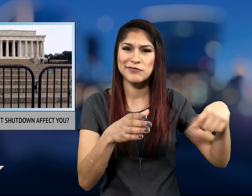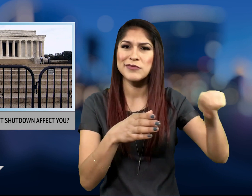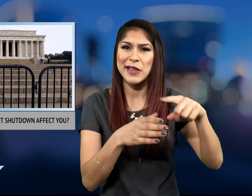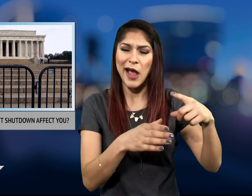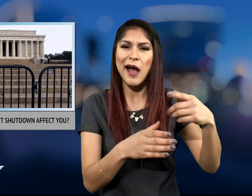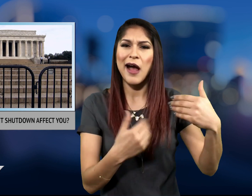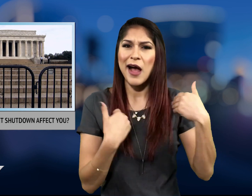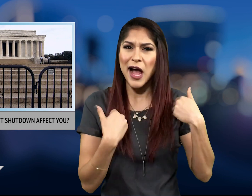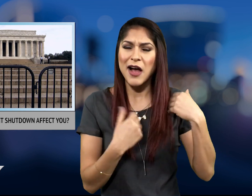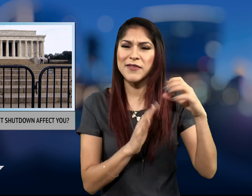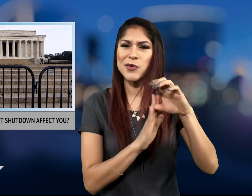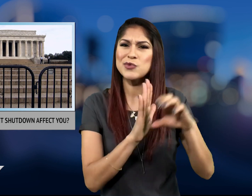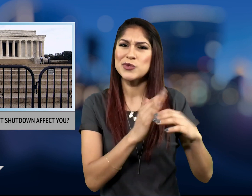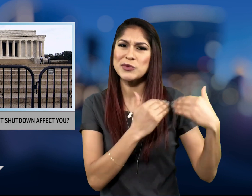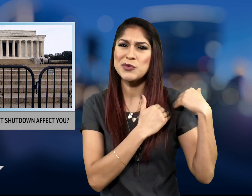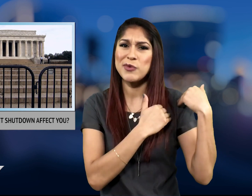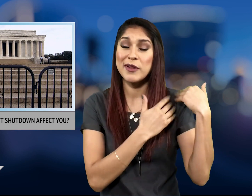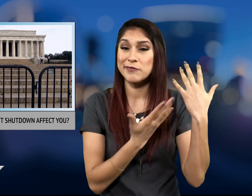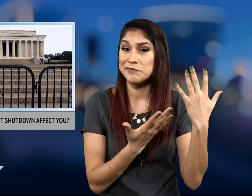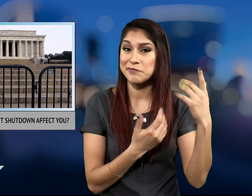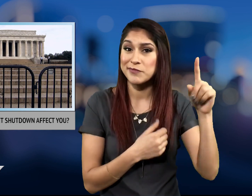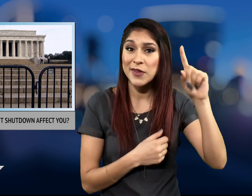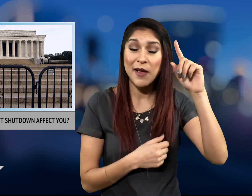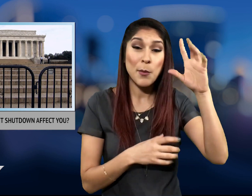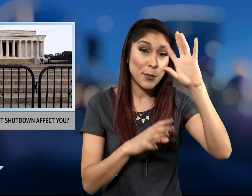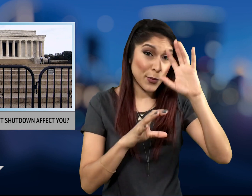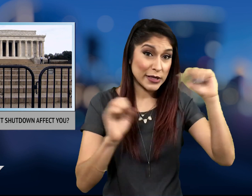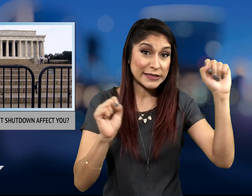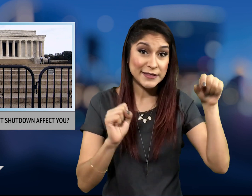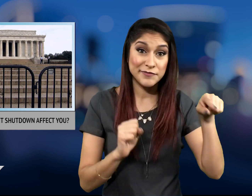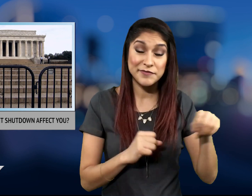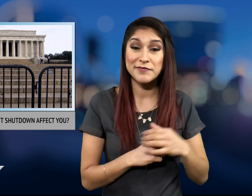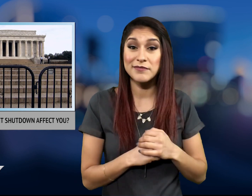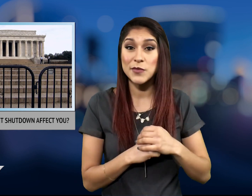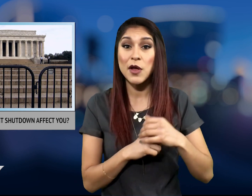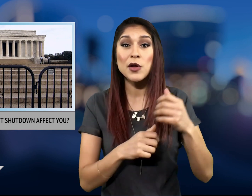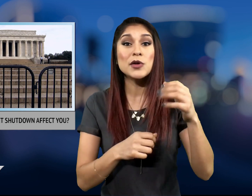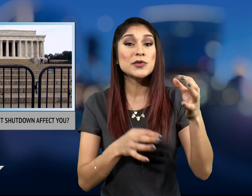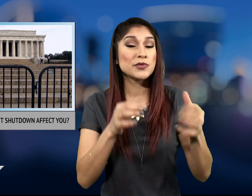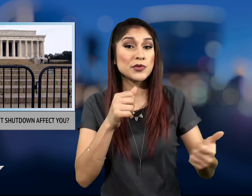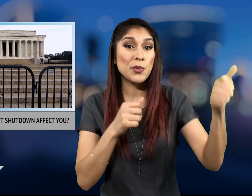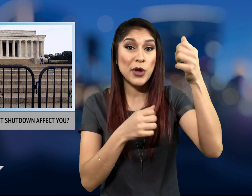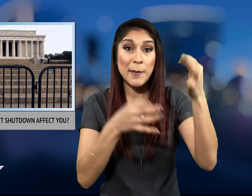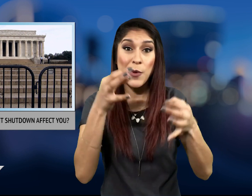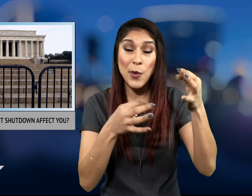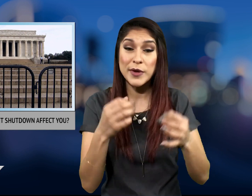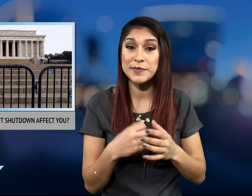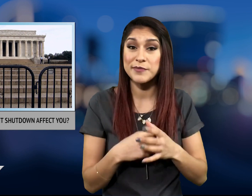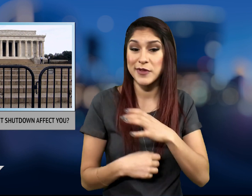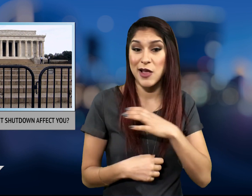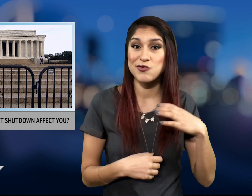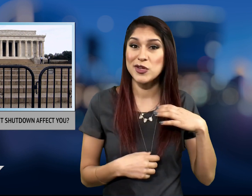Those who have "constitutional duties" like the president, Supreme Court and members of